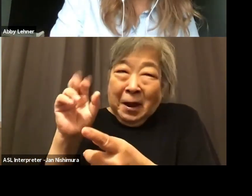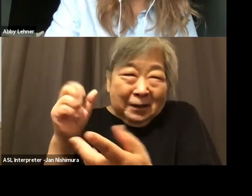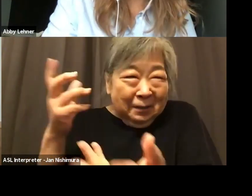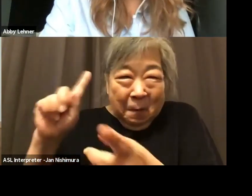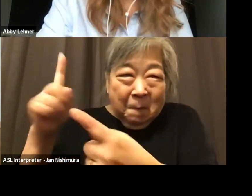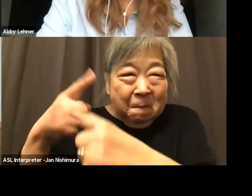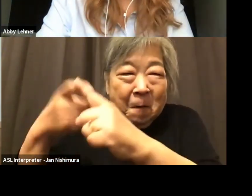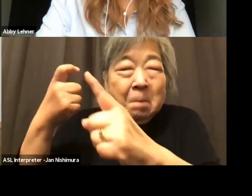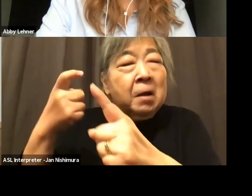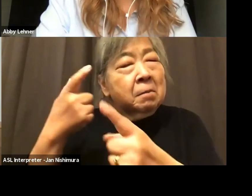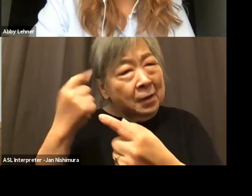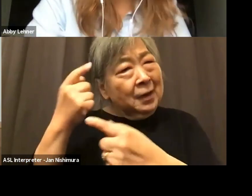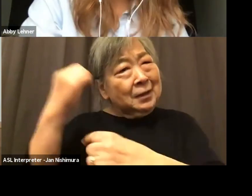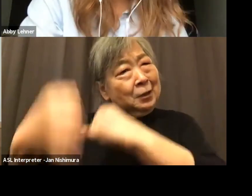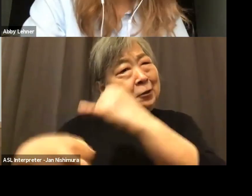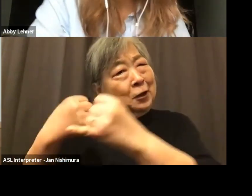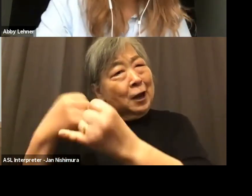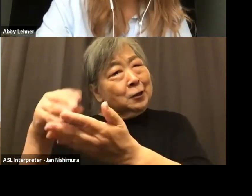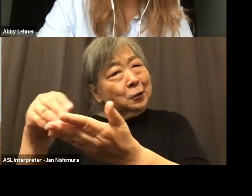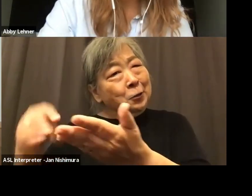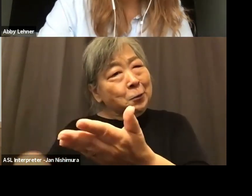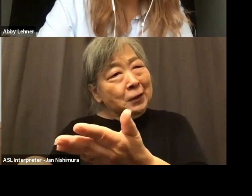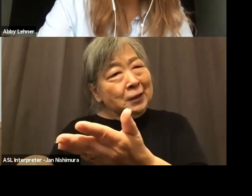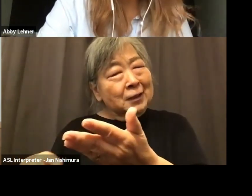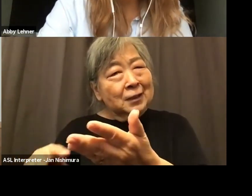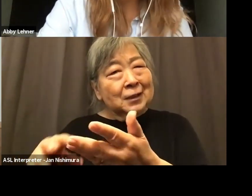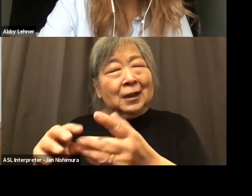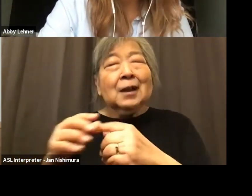international students or international individuals are attracted.